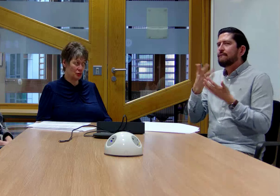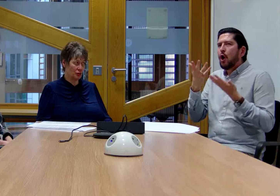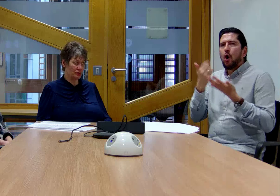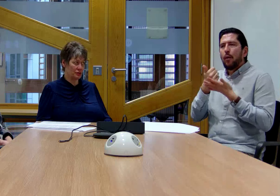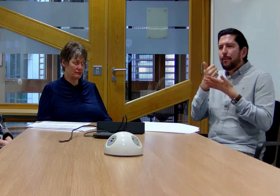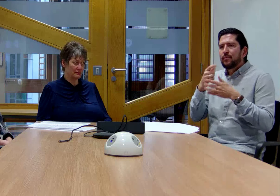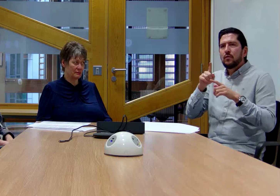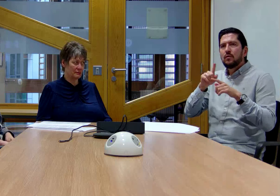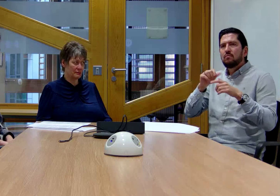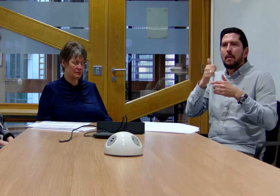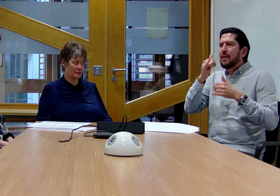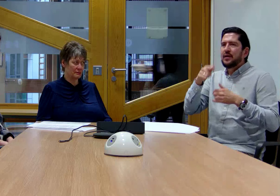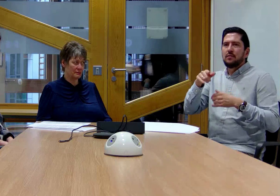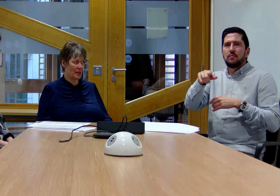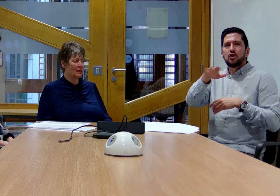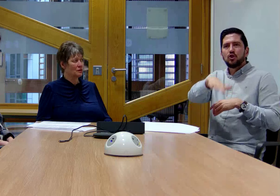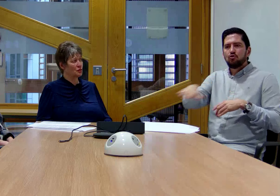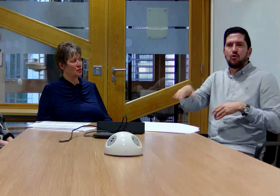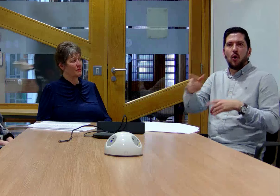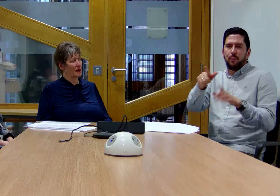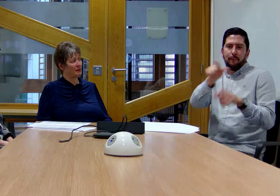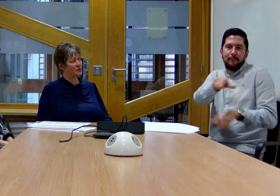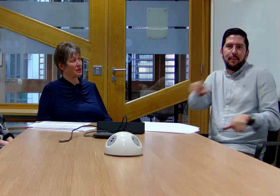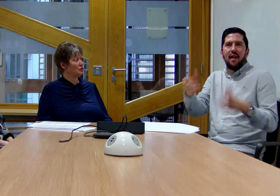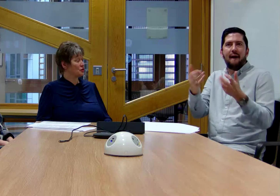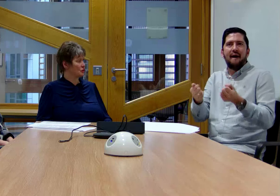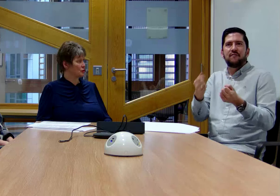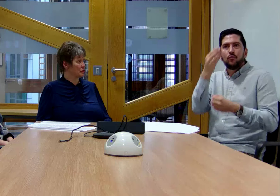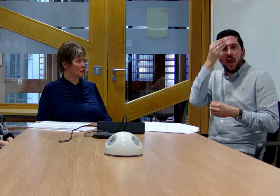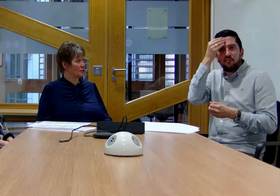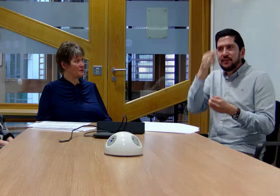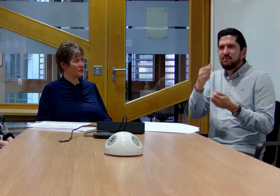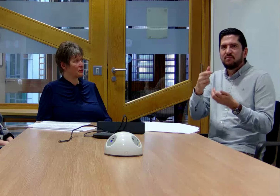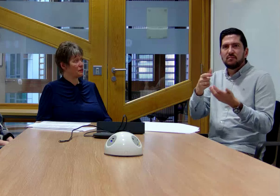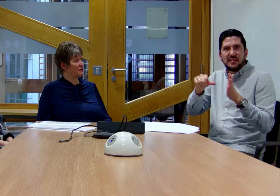officially recognised languages. They are merely communication tools.